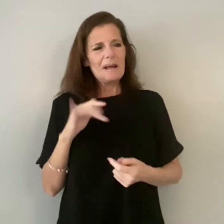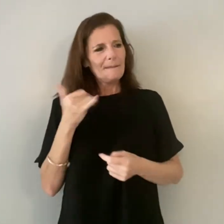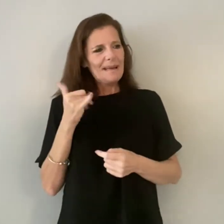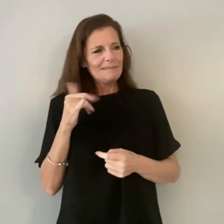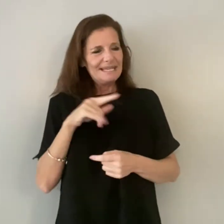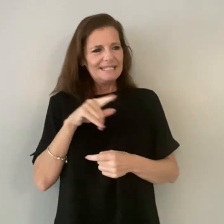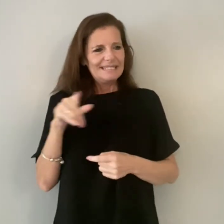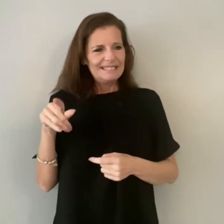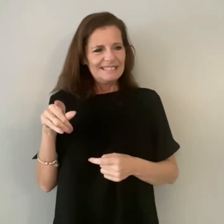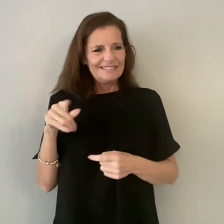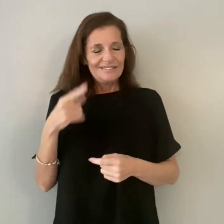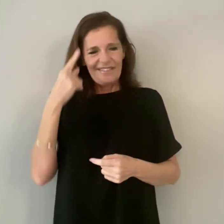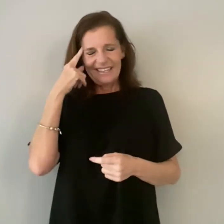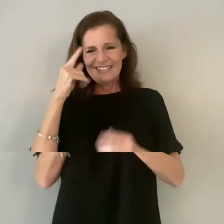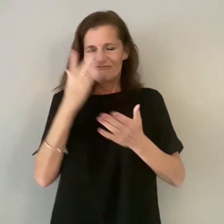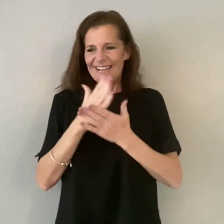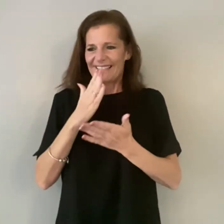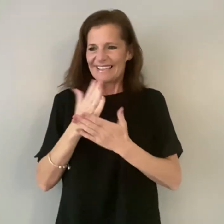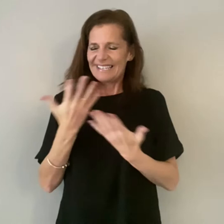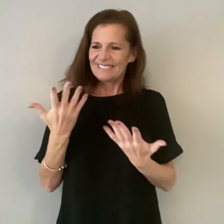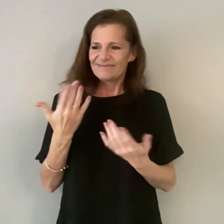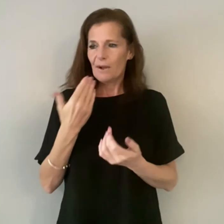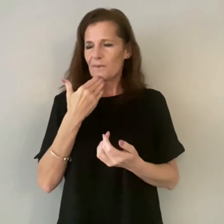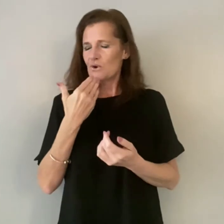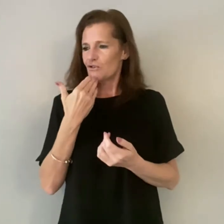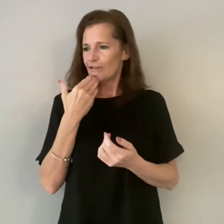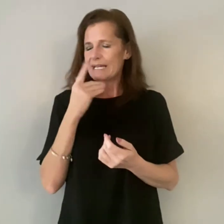It's gonna sound really dull and mechanical.